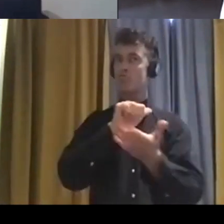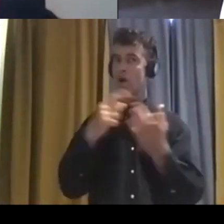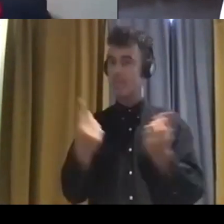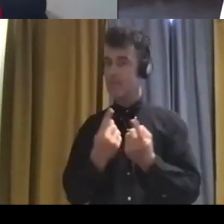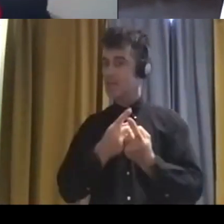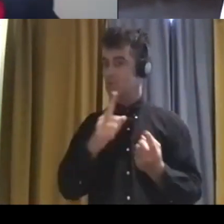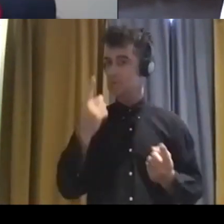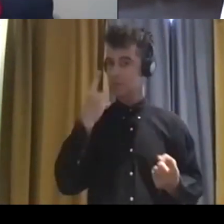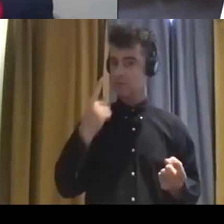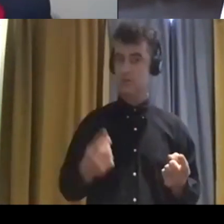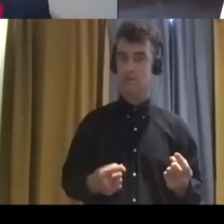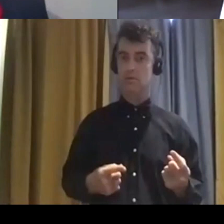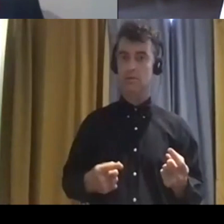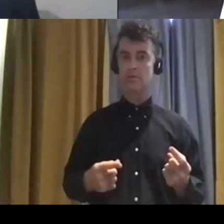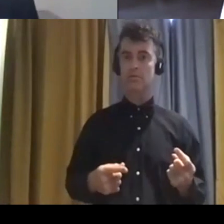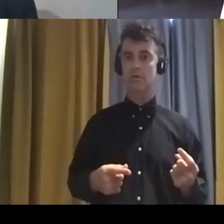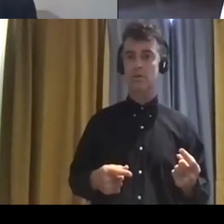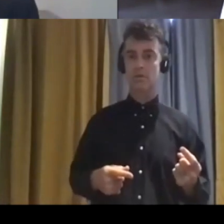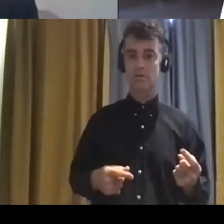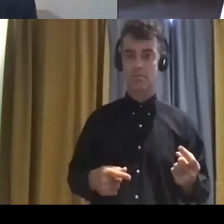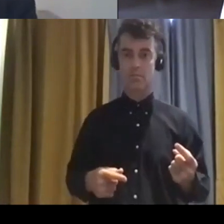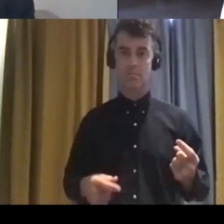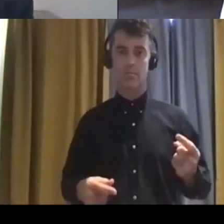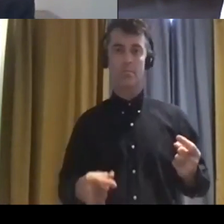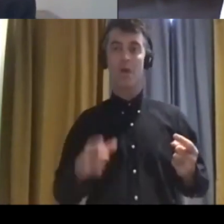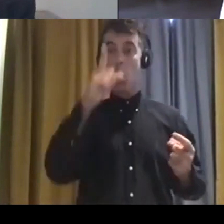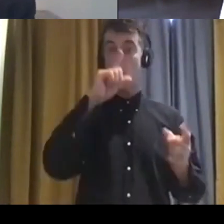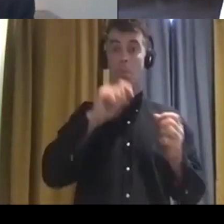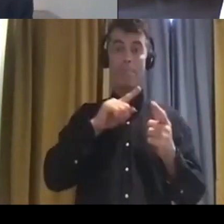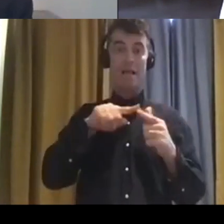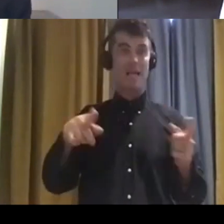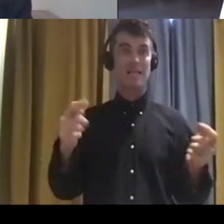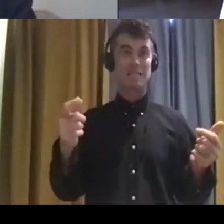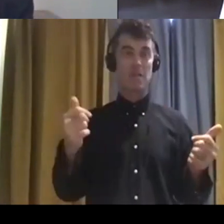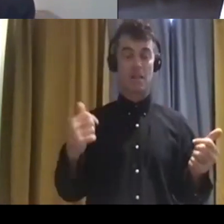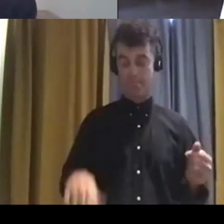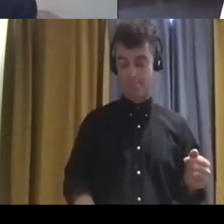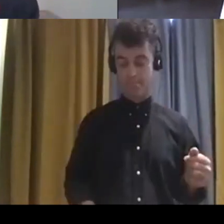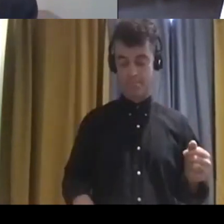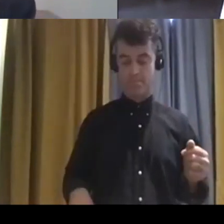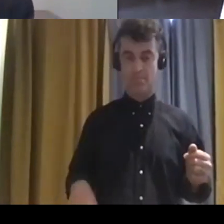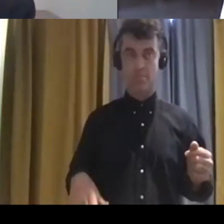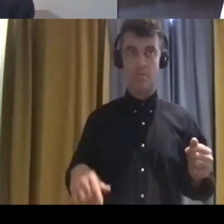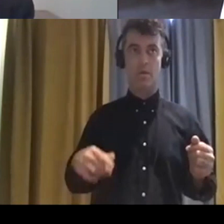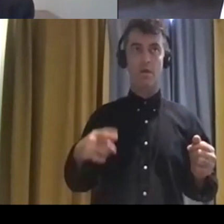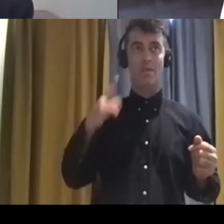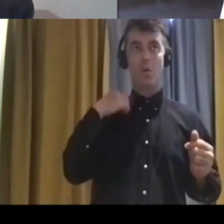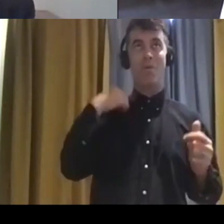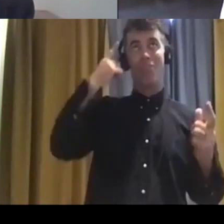you see. If it can be that simple, it could be making this way too complex right if we